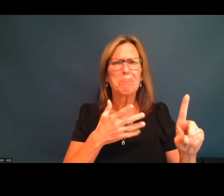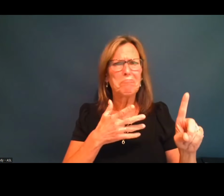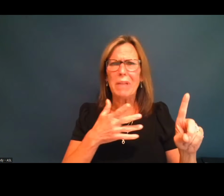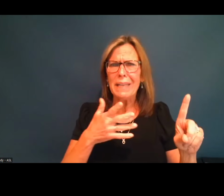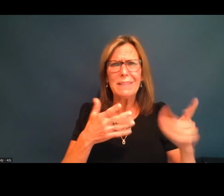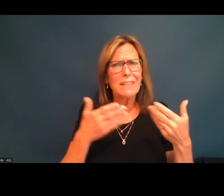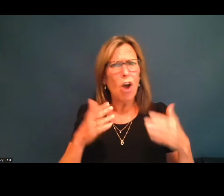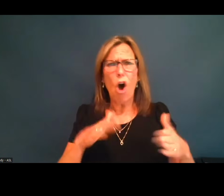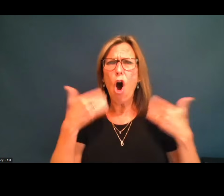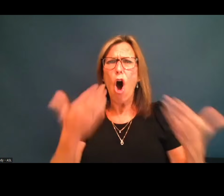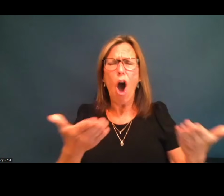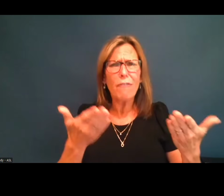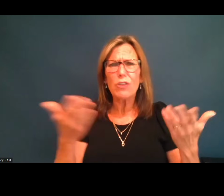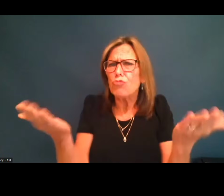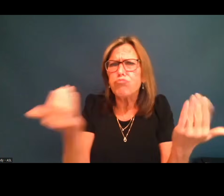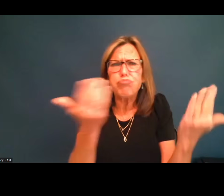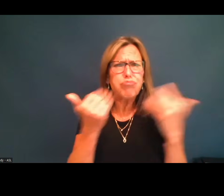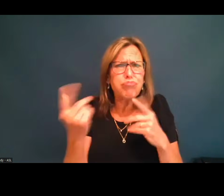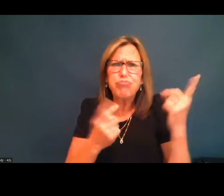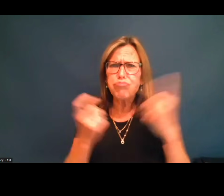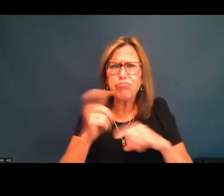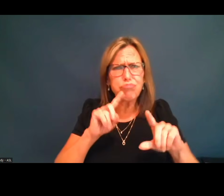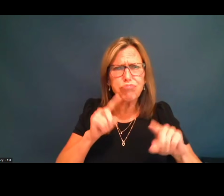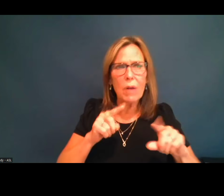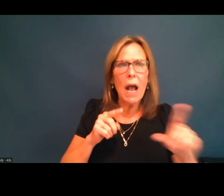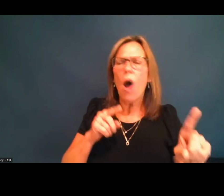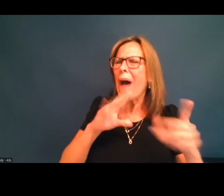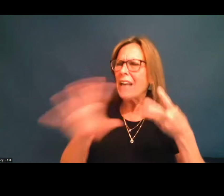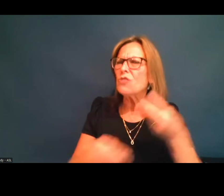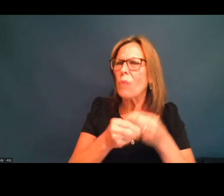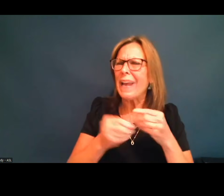a whole other program, But the Division of Human Rights is